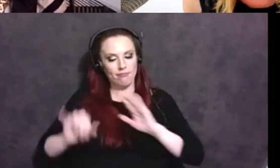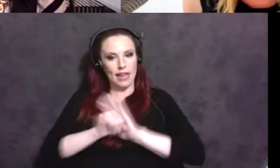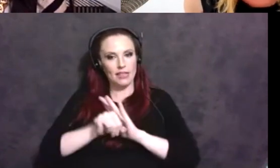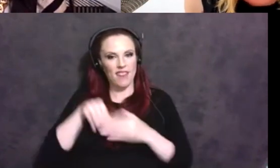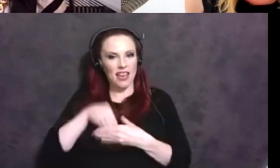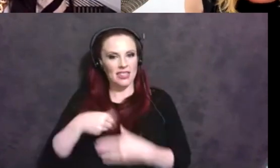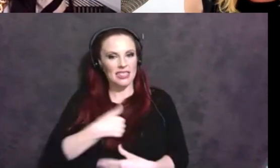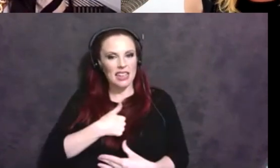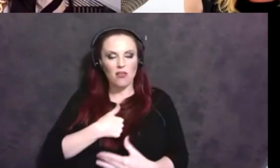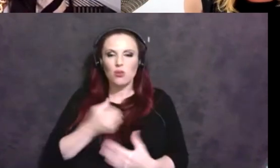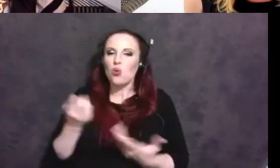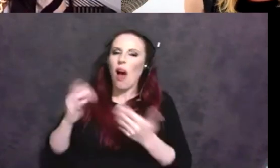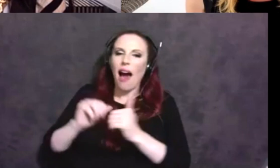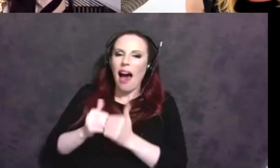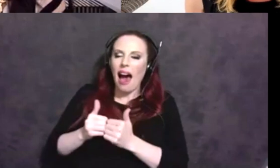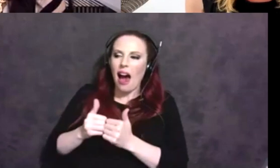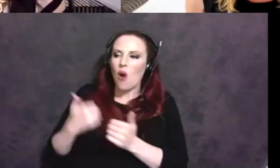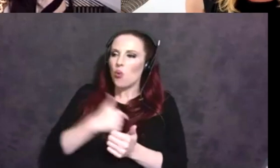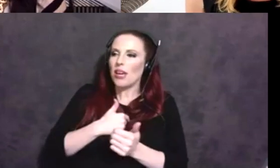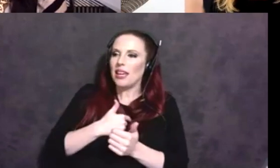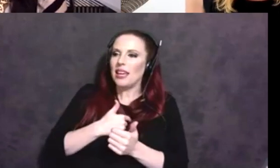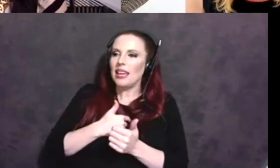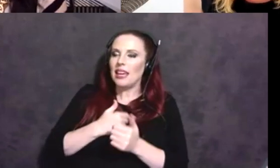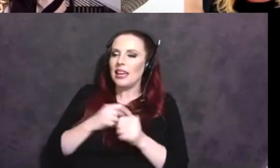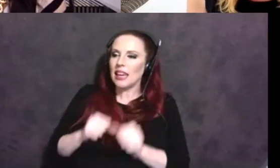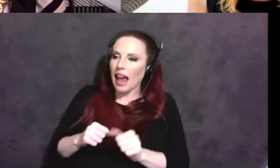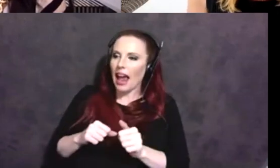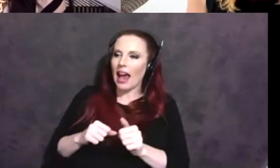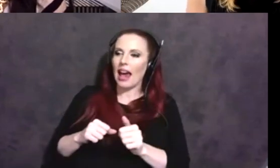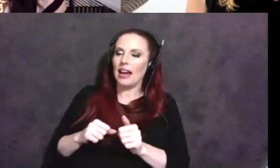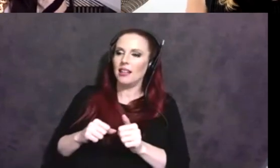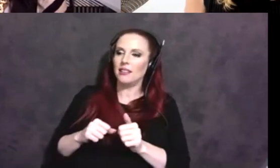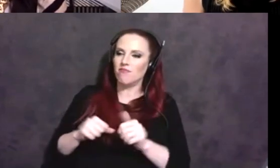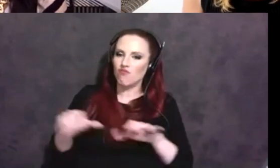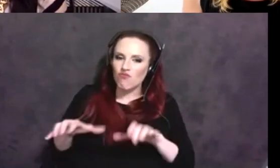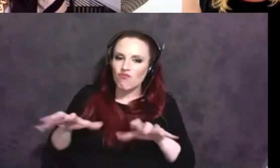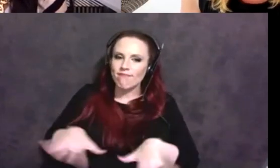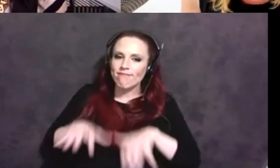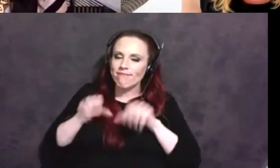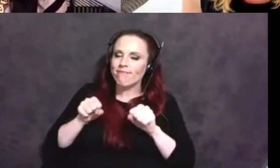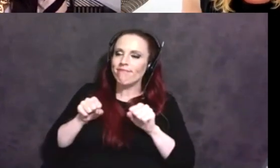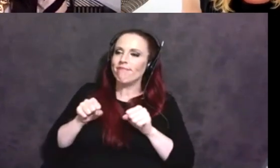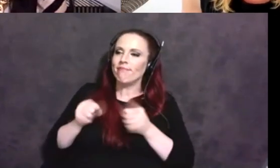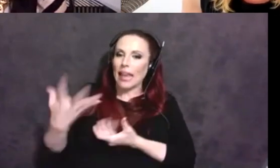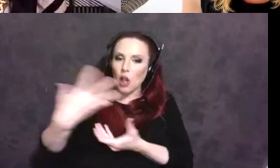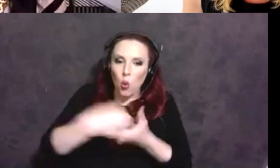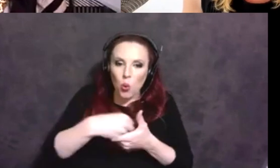need to work through and be really careful about those thoughts and understand them and